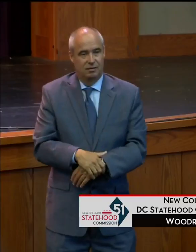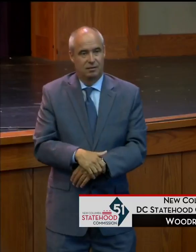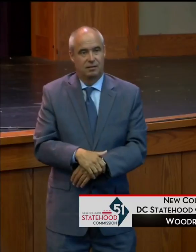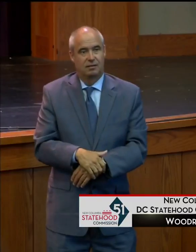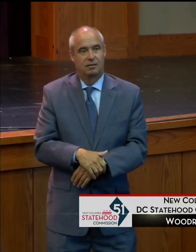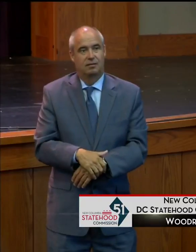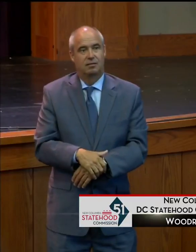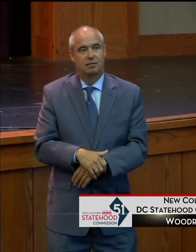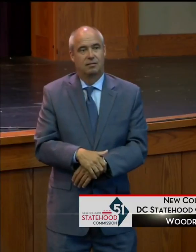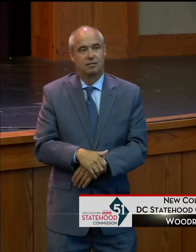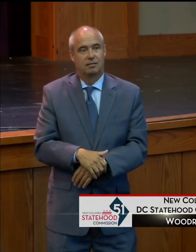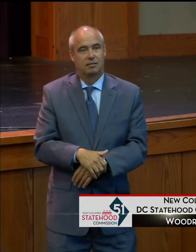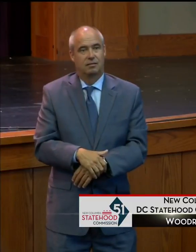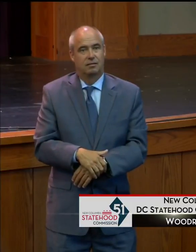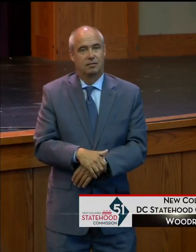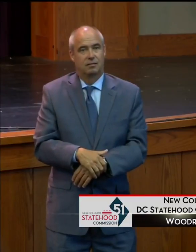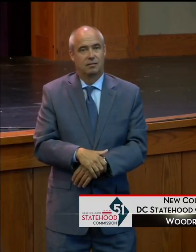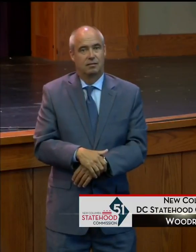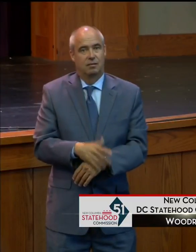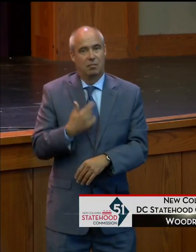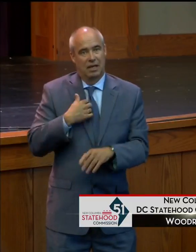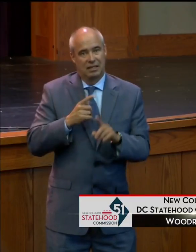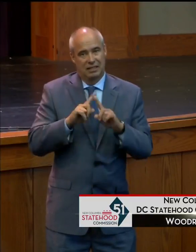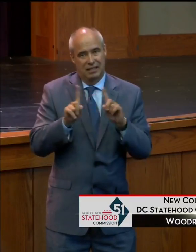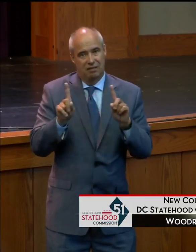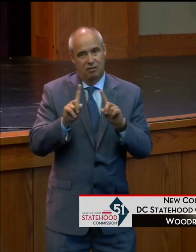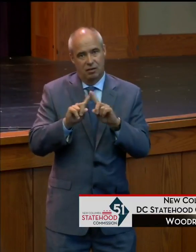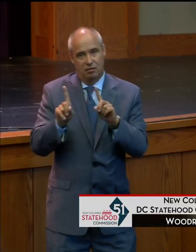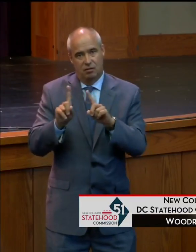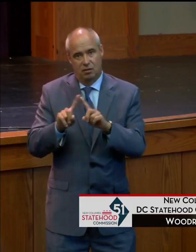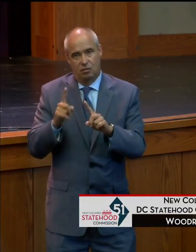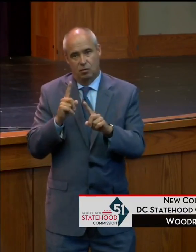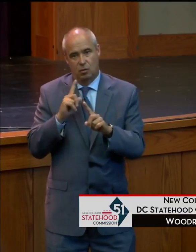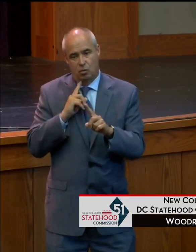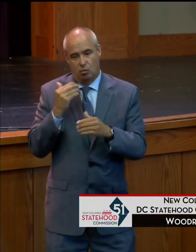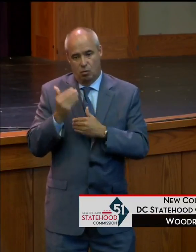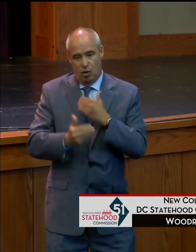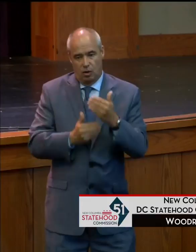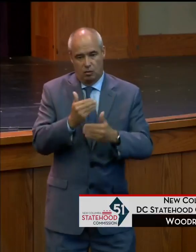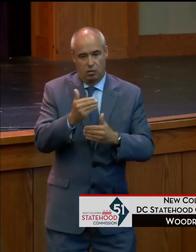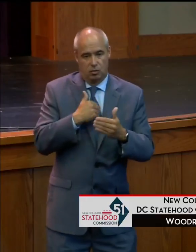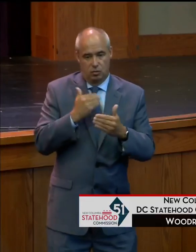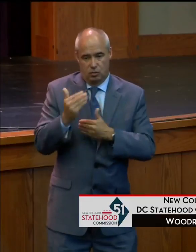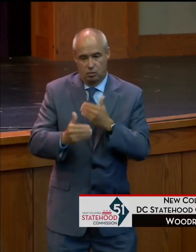I HAVE ENUMERATED MY DIFFERENCES WITH THE PROCESS AND WITH THE CONSTITUTION IN MY WRITTEN TESTIMONY.